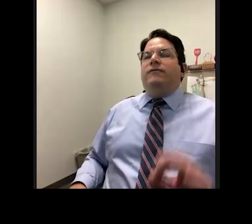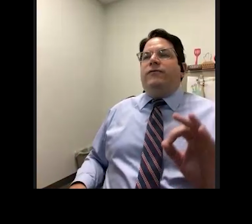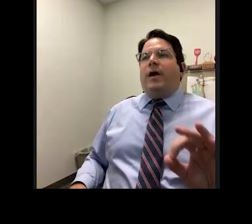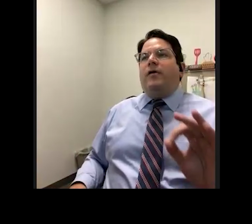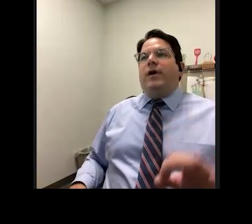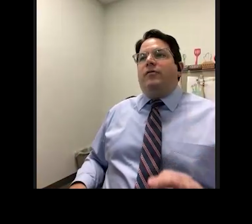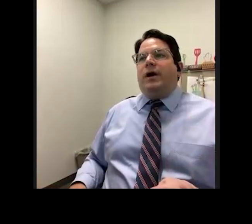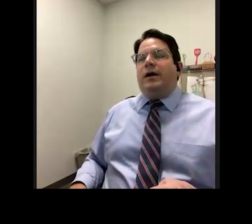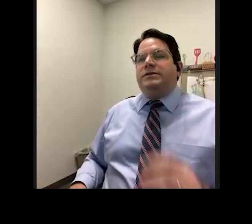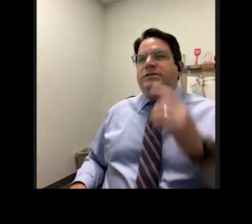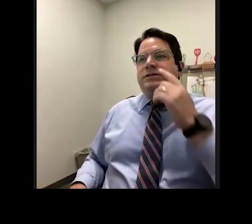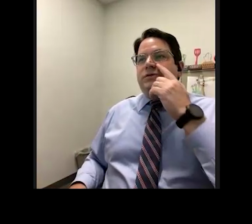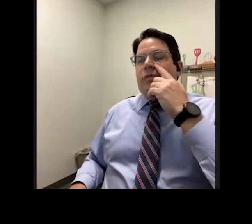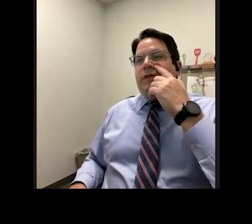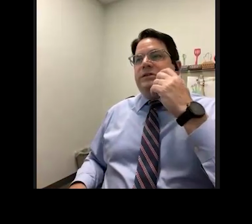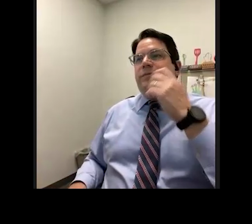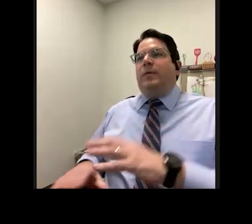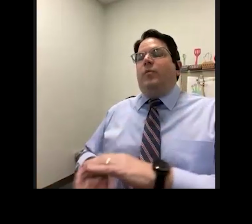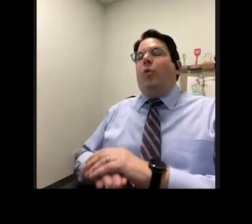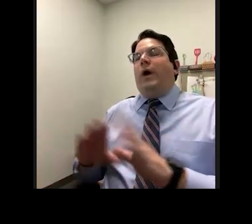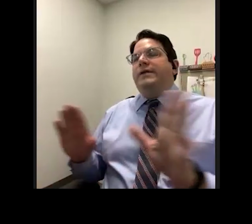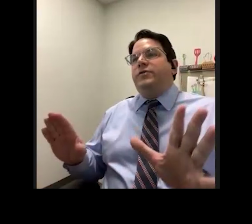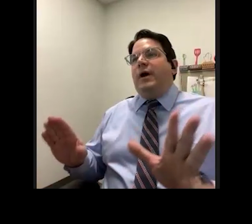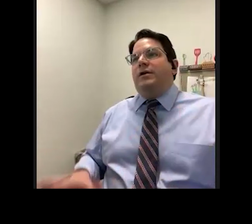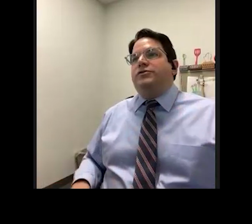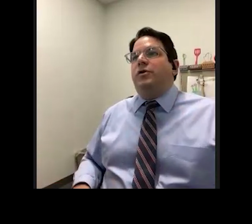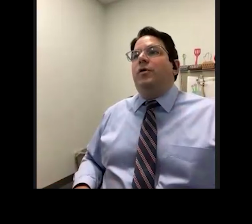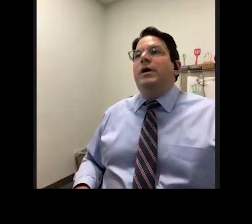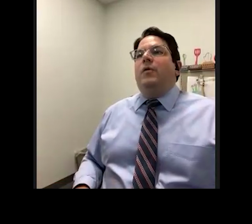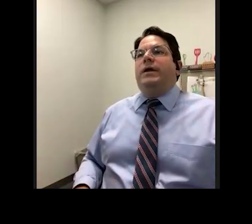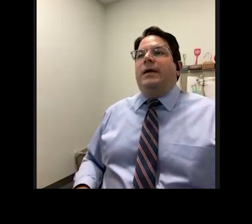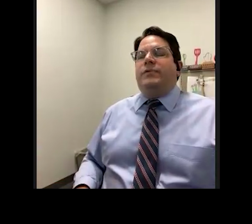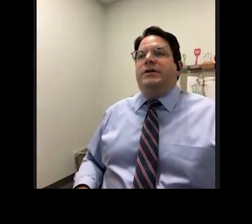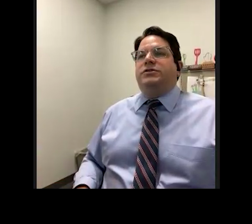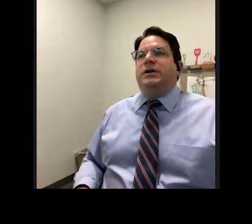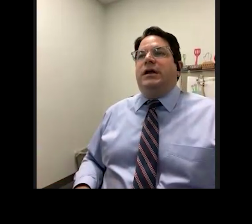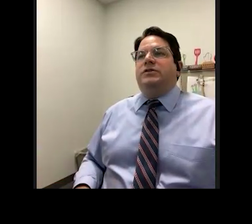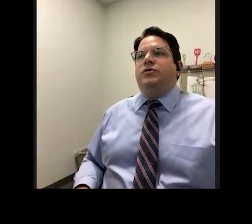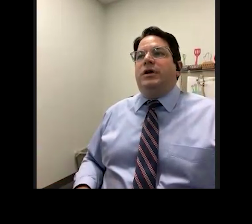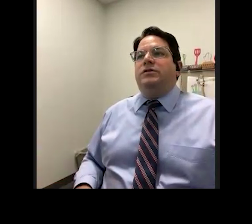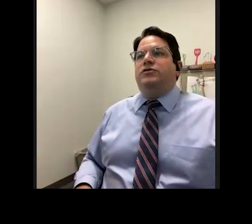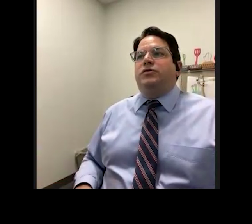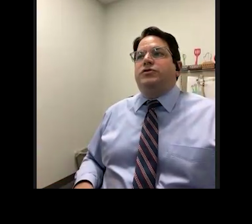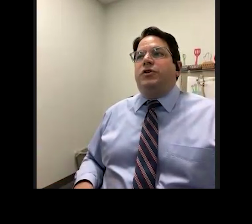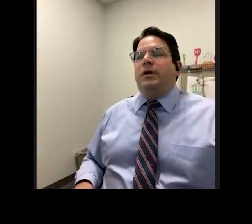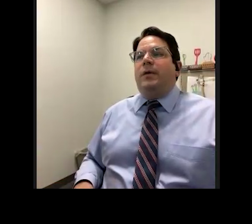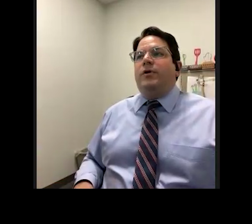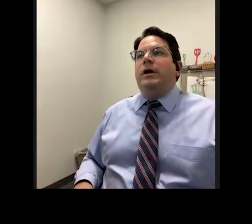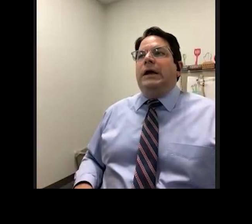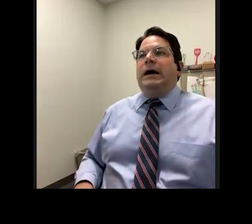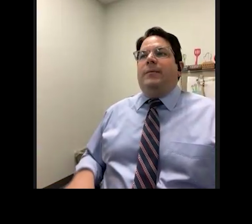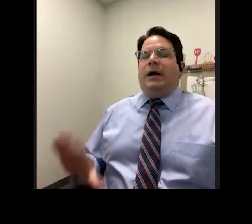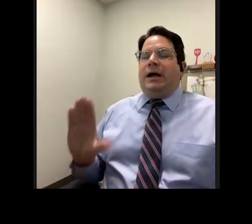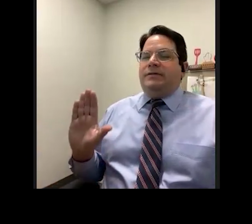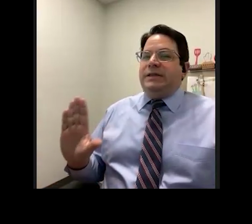In very, very rare instances, when things become way too out of control, we can potentially issue a new Social Security number.